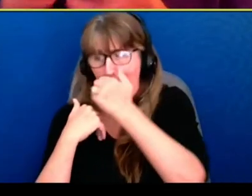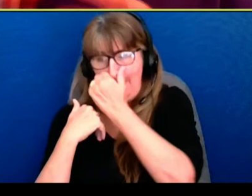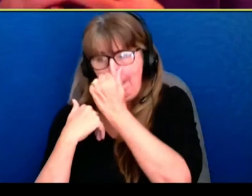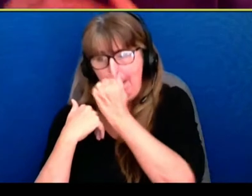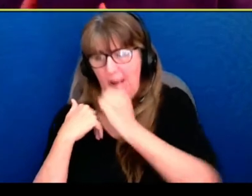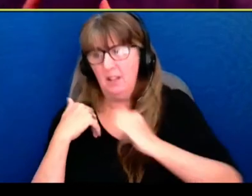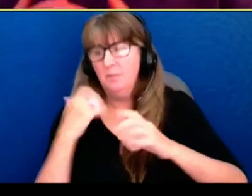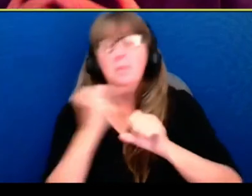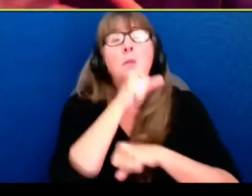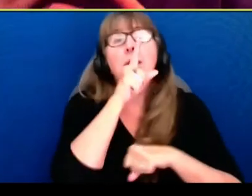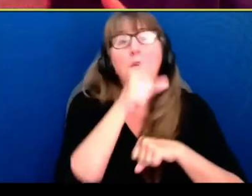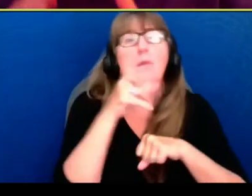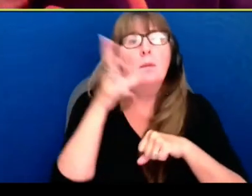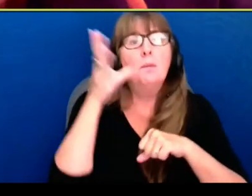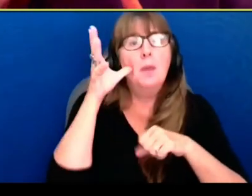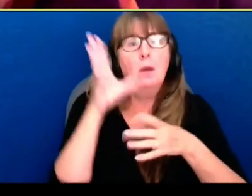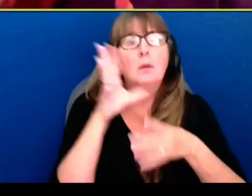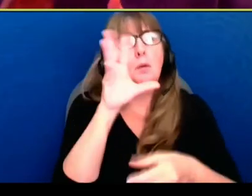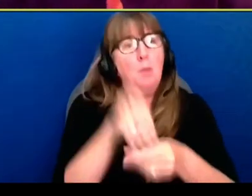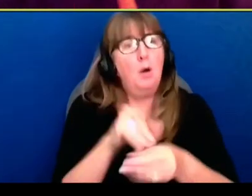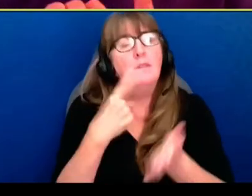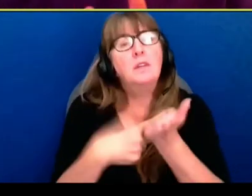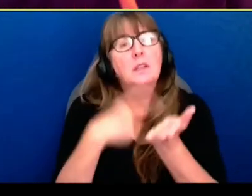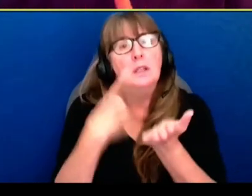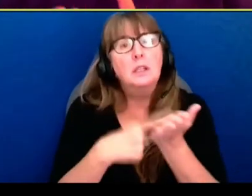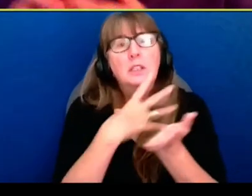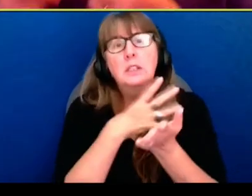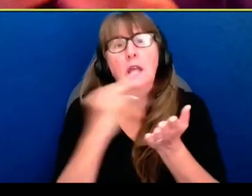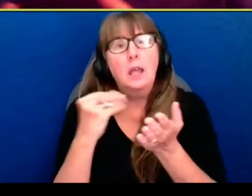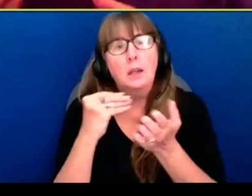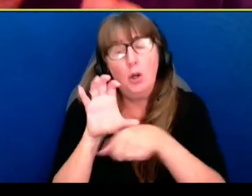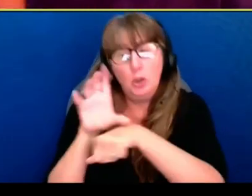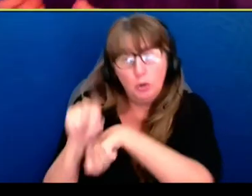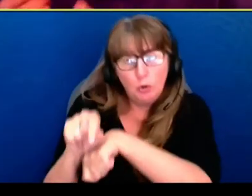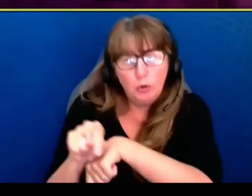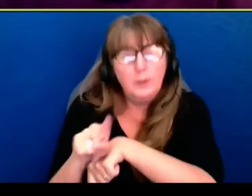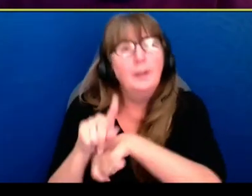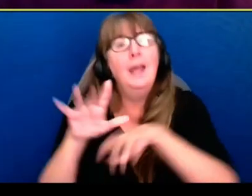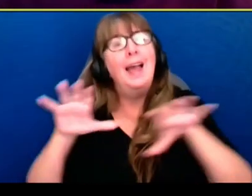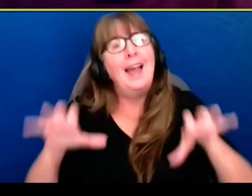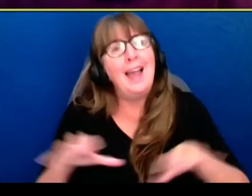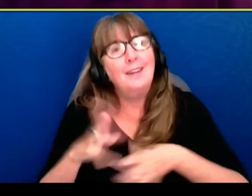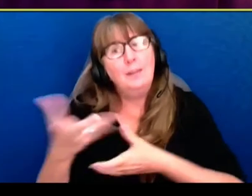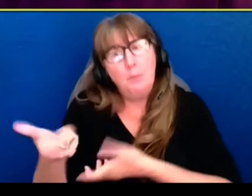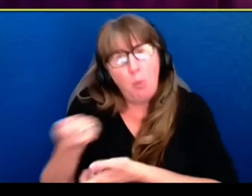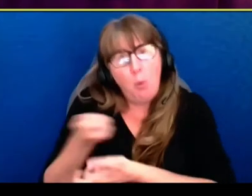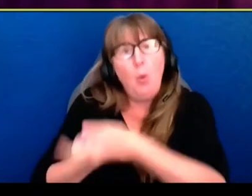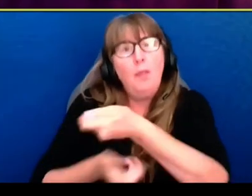Make sure that parents are part of discussions and are consulted. Actively pull them in.